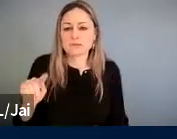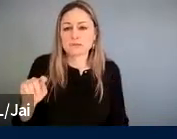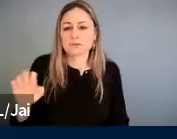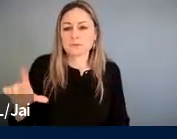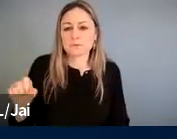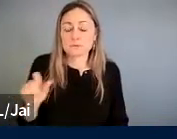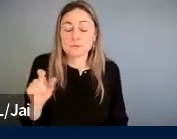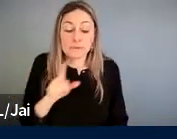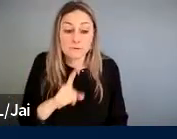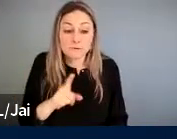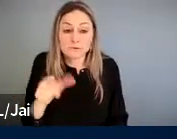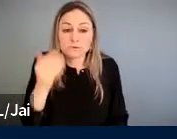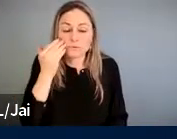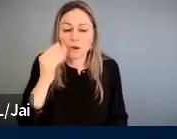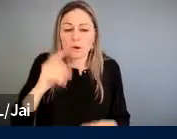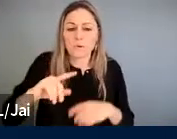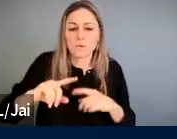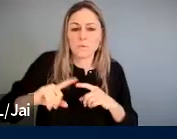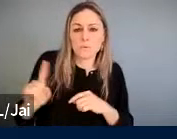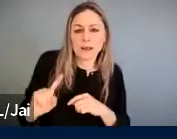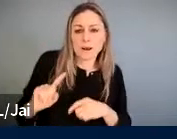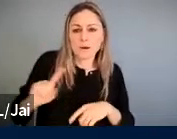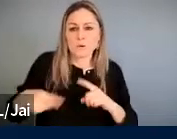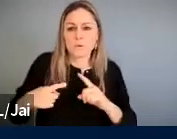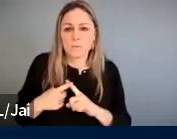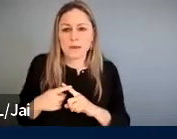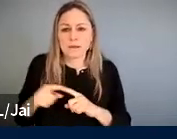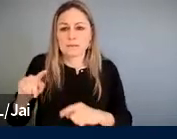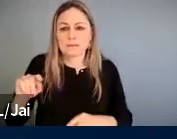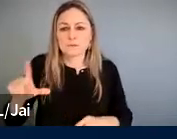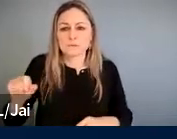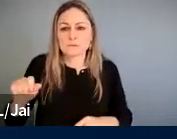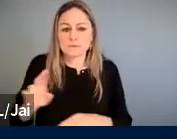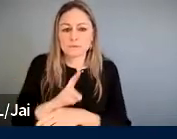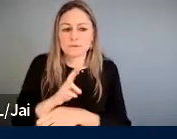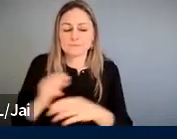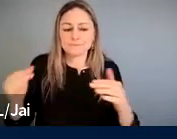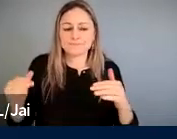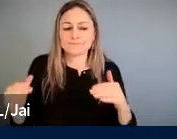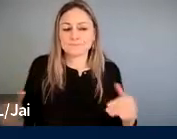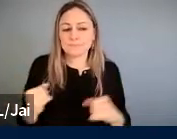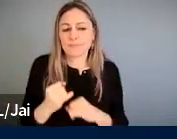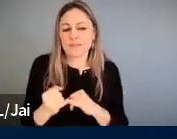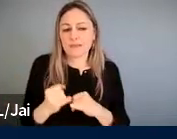and when those tools are being utilized. The disability community, including parents